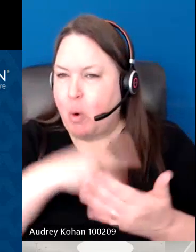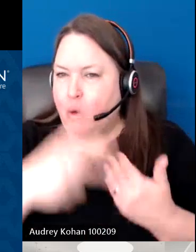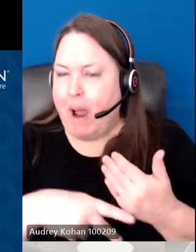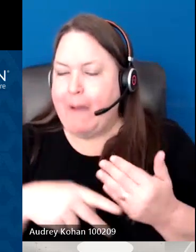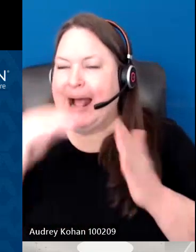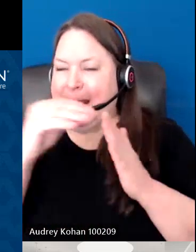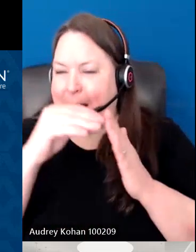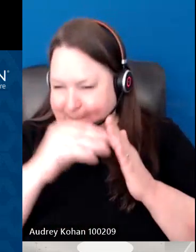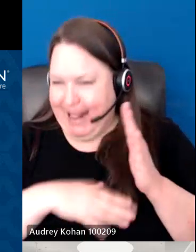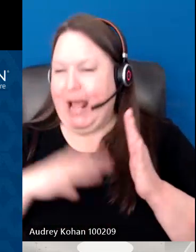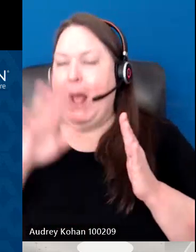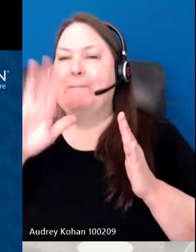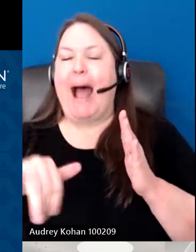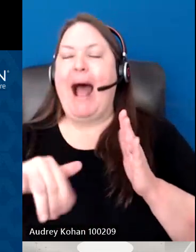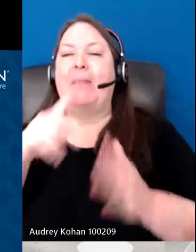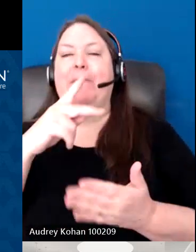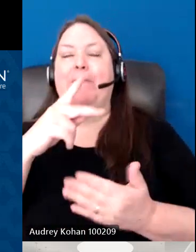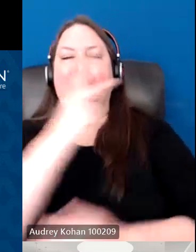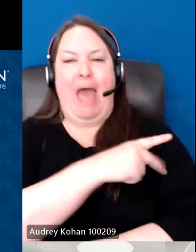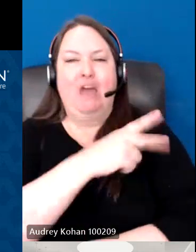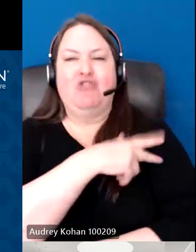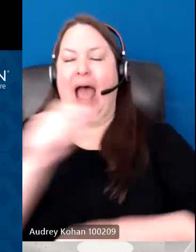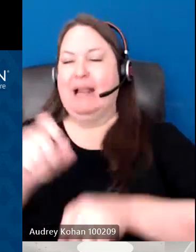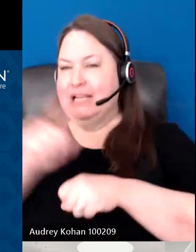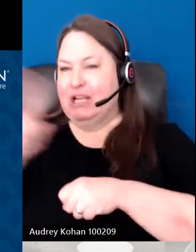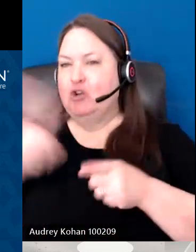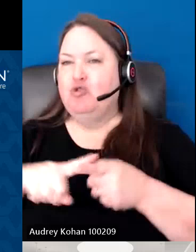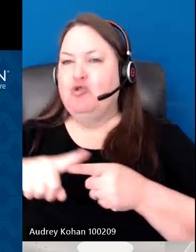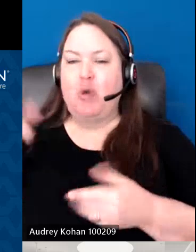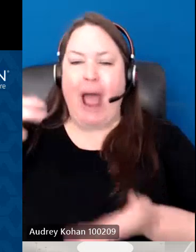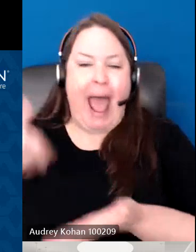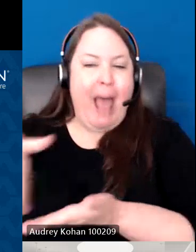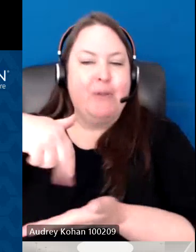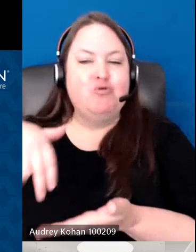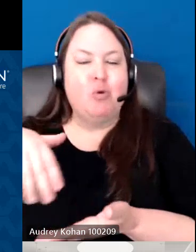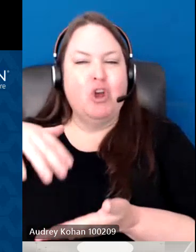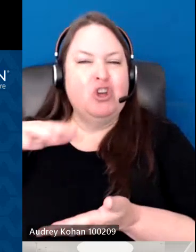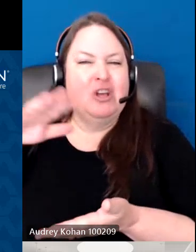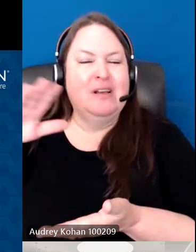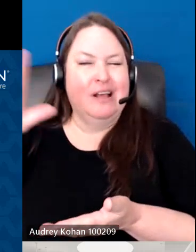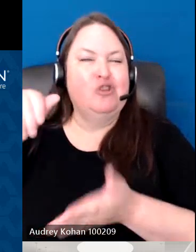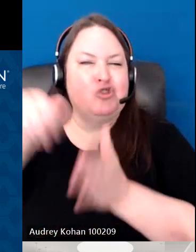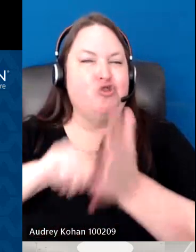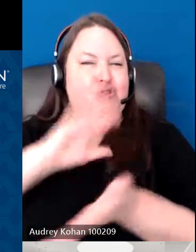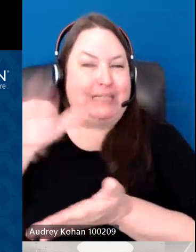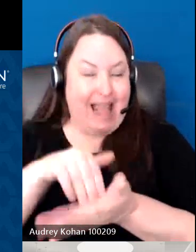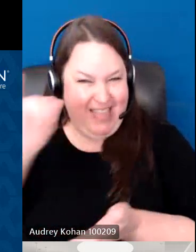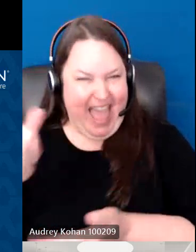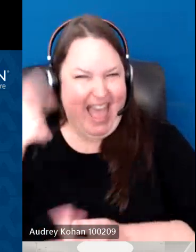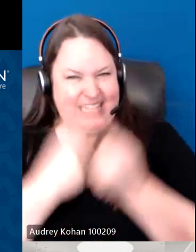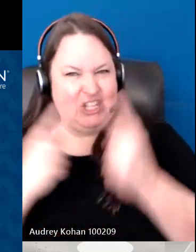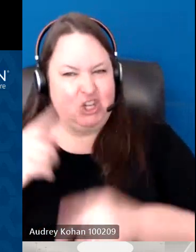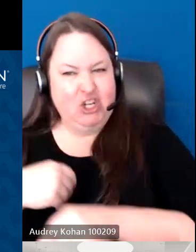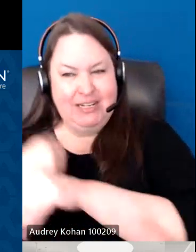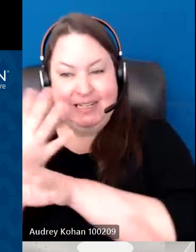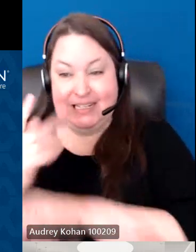and then transmitted to an ambulator Ambulatory Surgery Center is that considered telea health